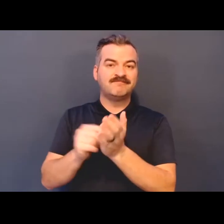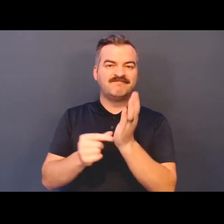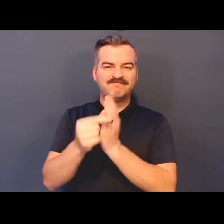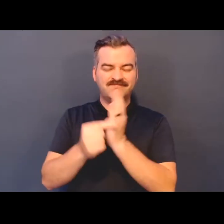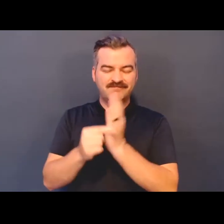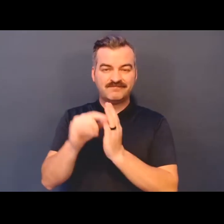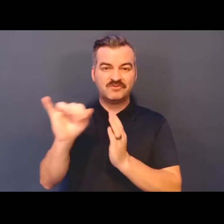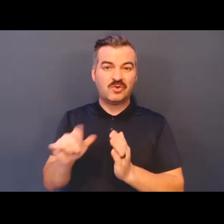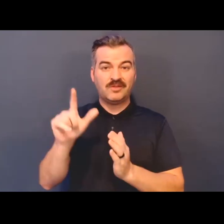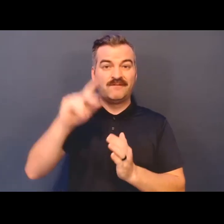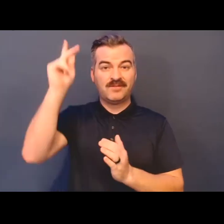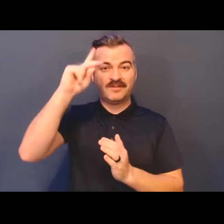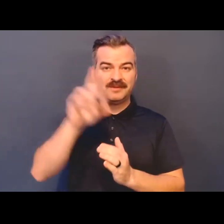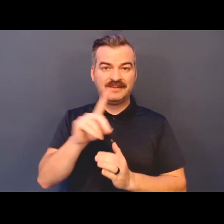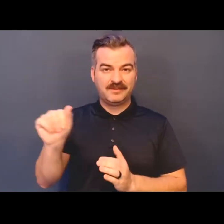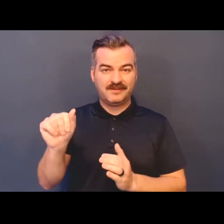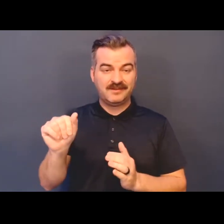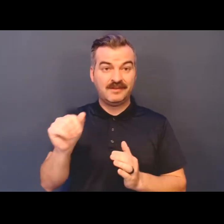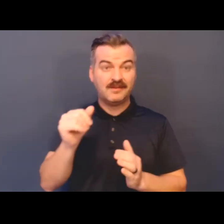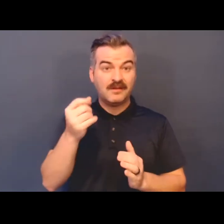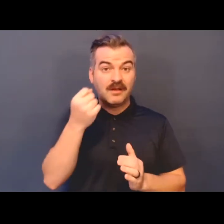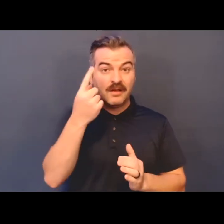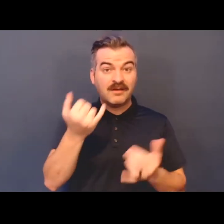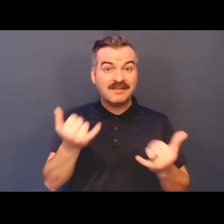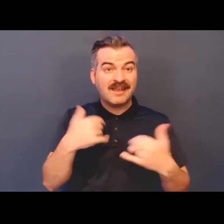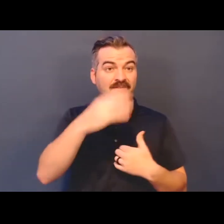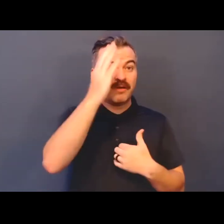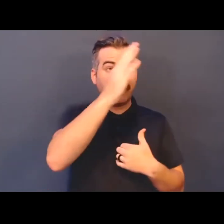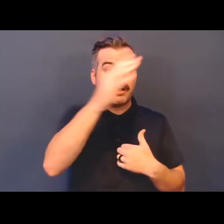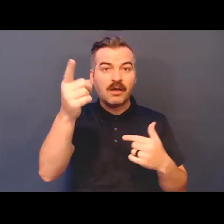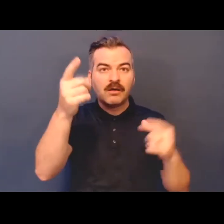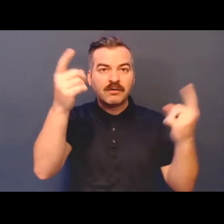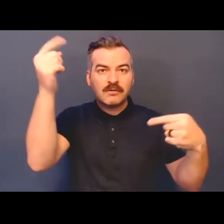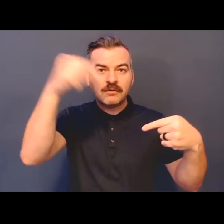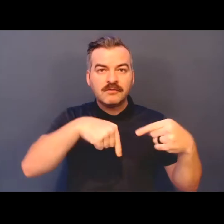more than one speaker today is going to be in that journal. The inaugural issue comes